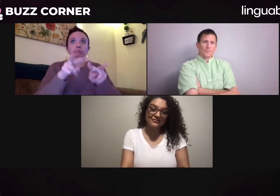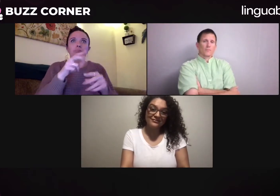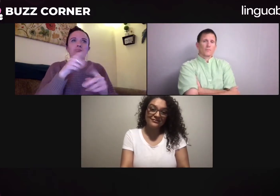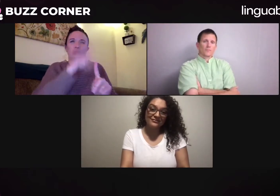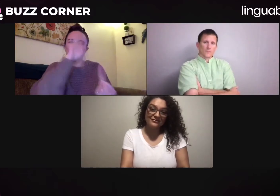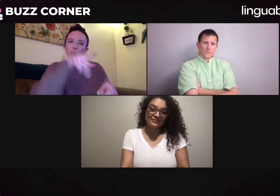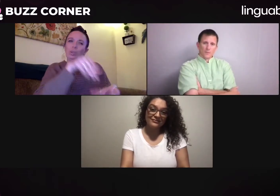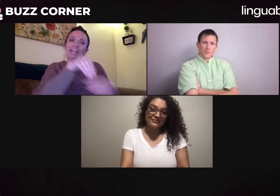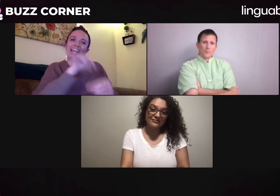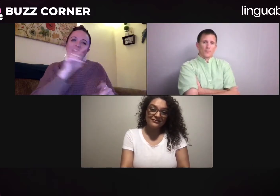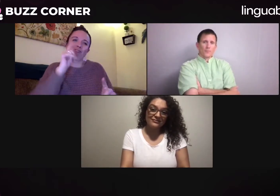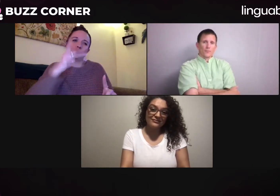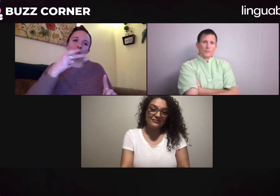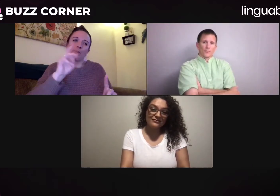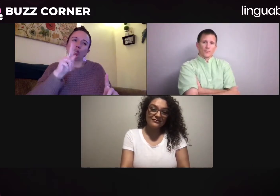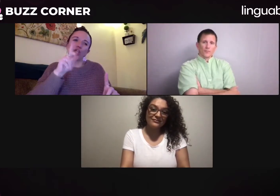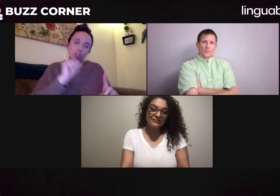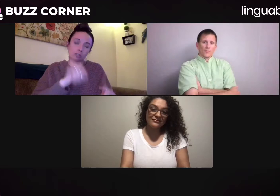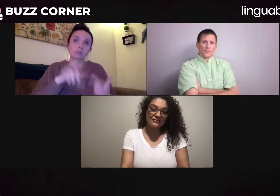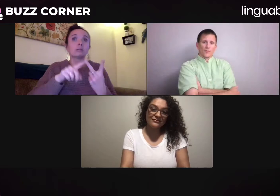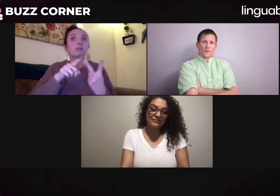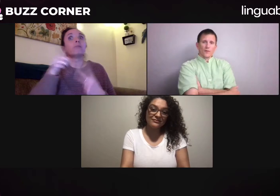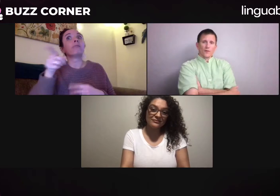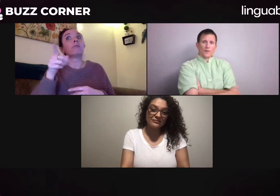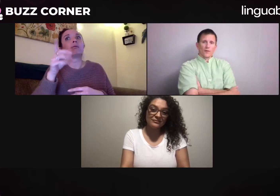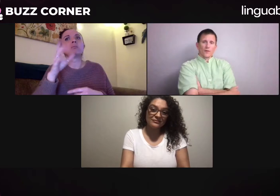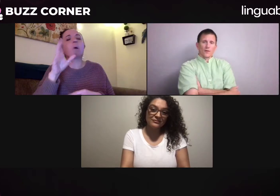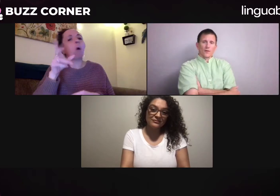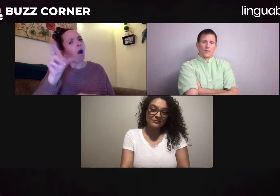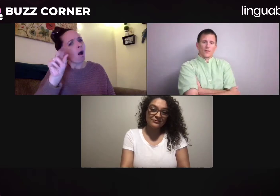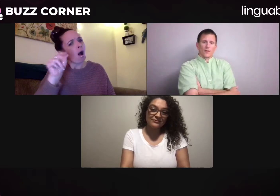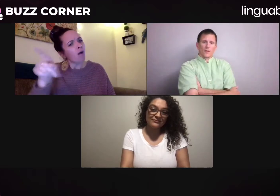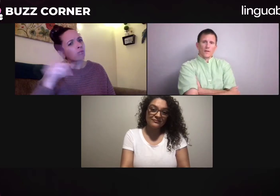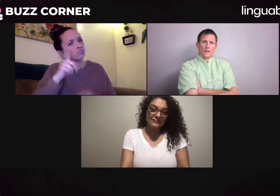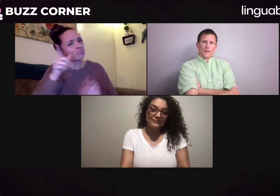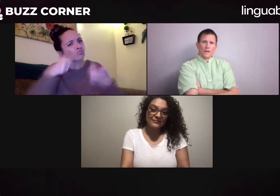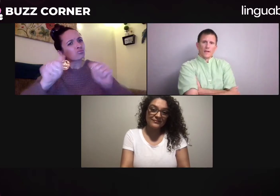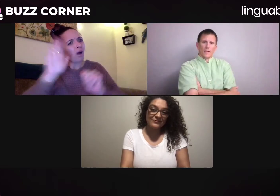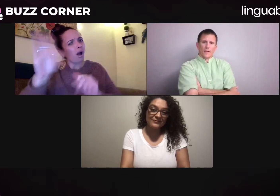Perks does not trump access, right.